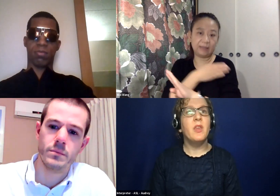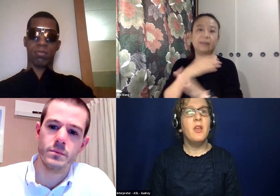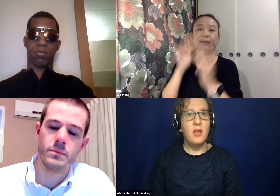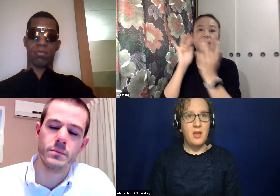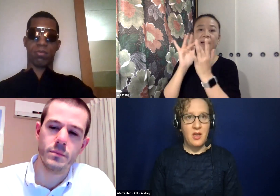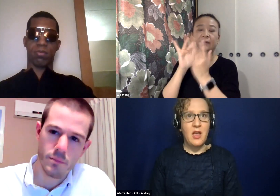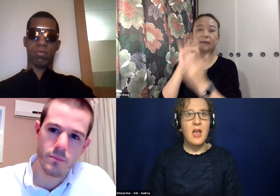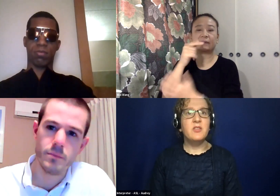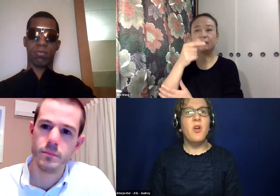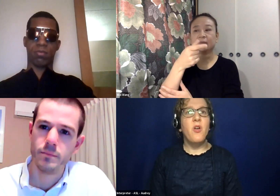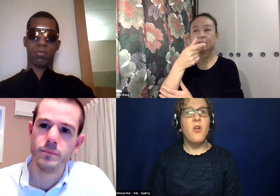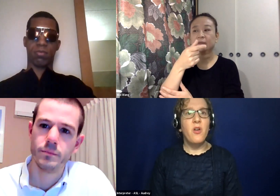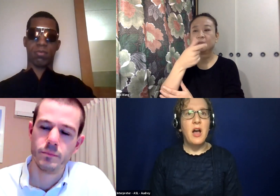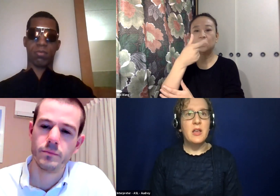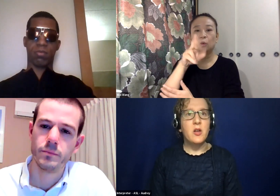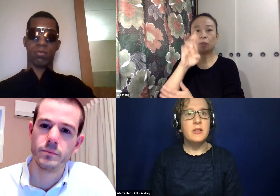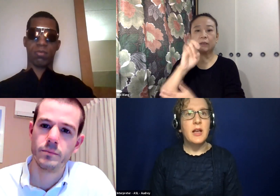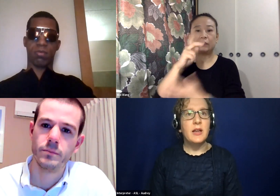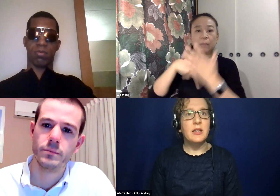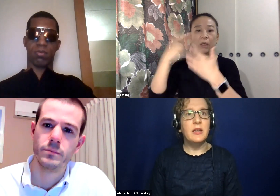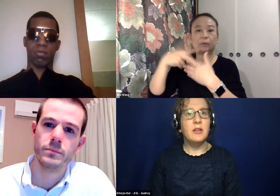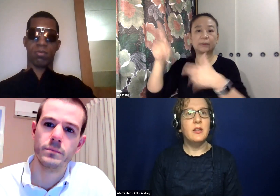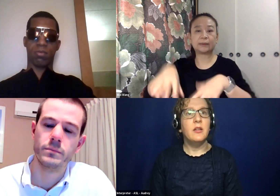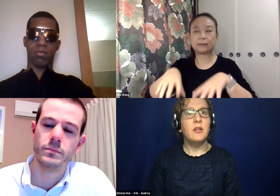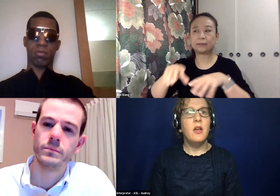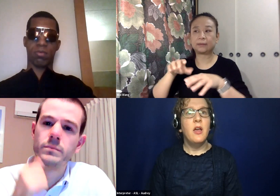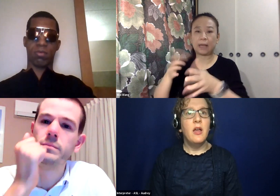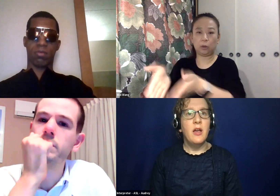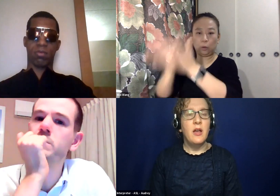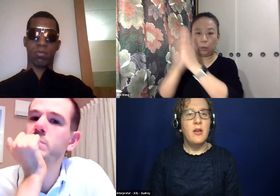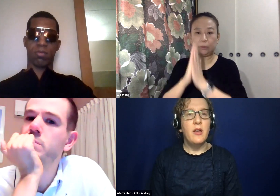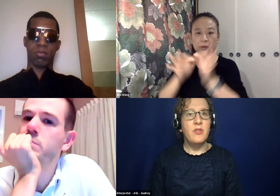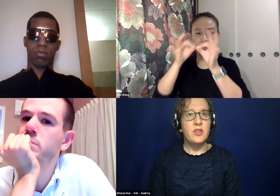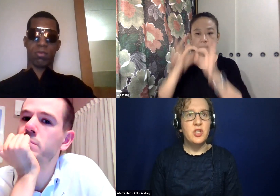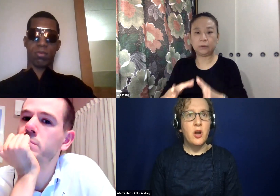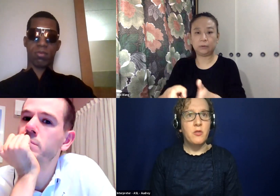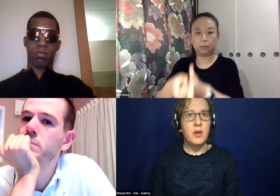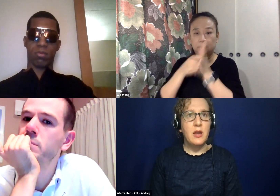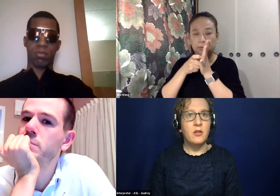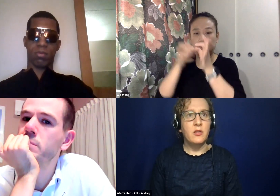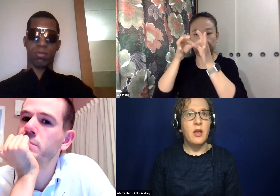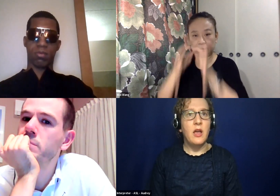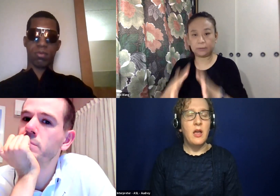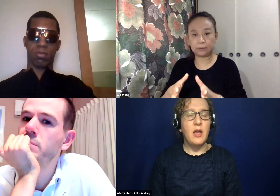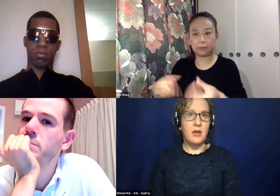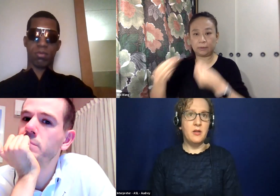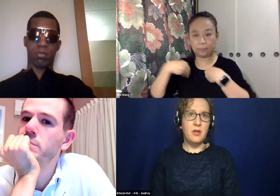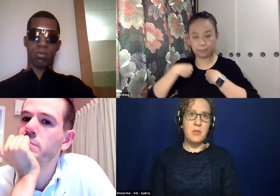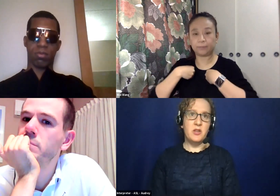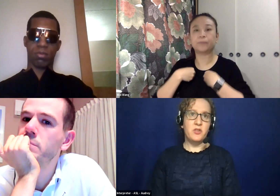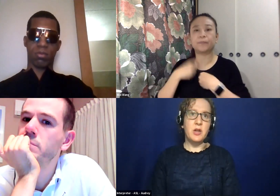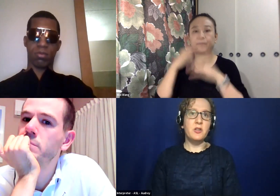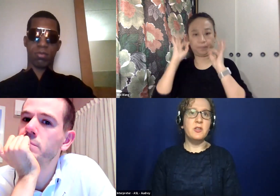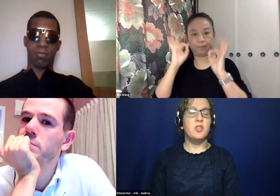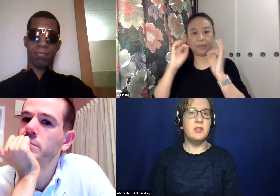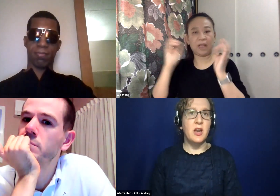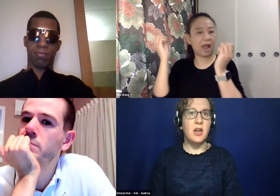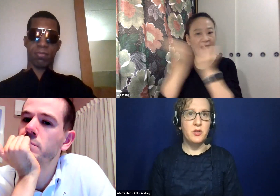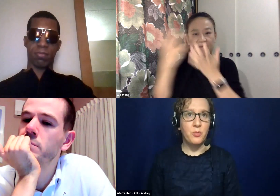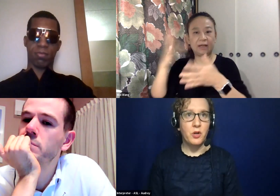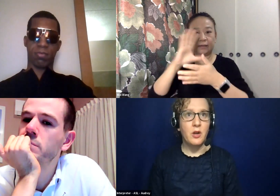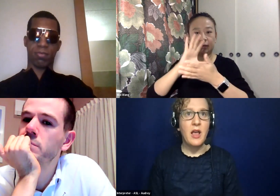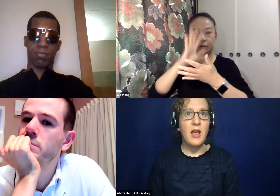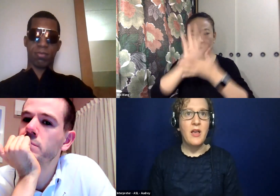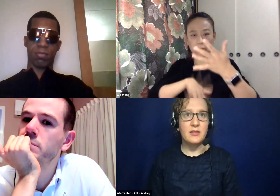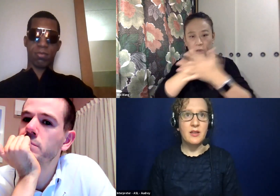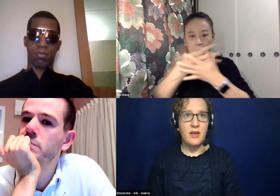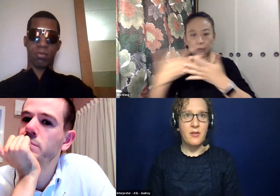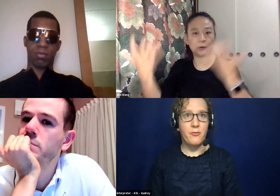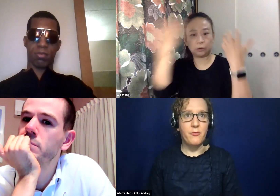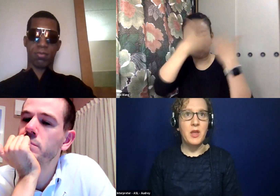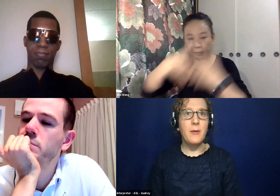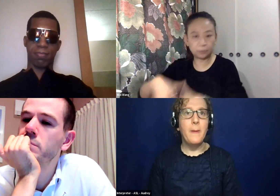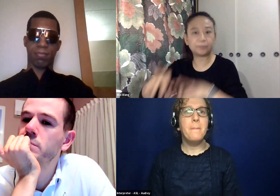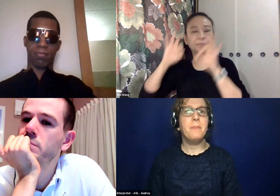so I contacted the GRE administrators to set up an interpreter and they set that up for me,